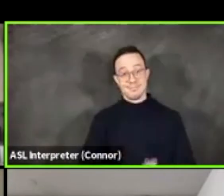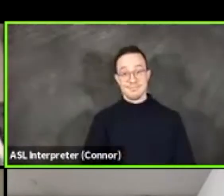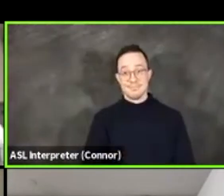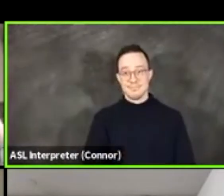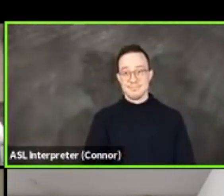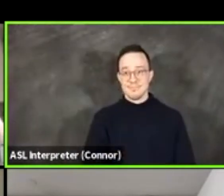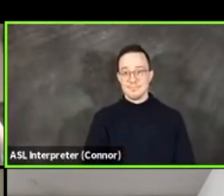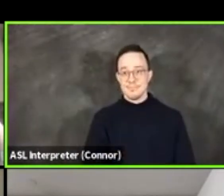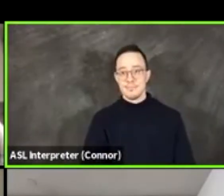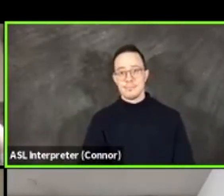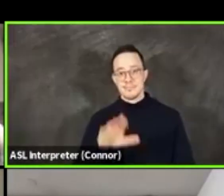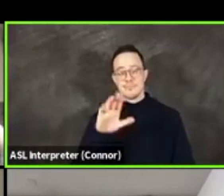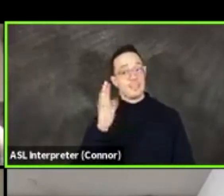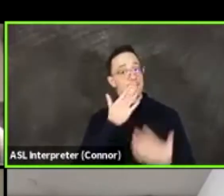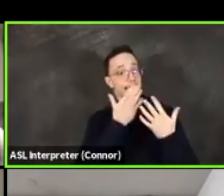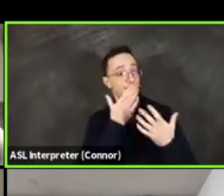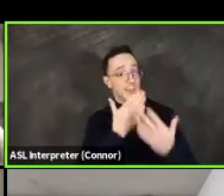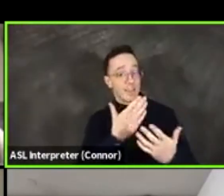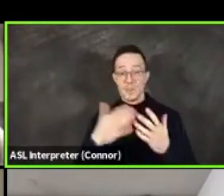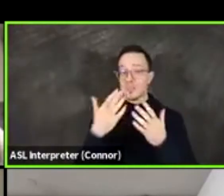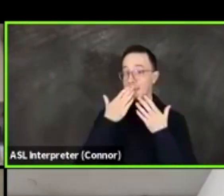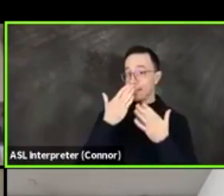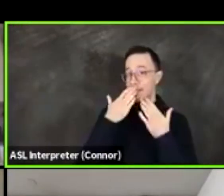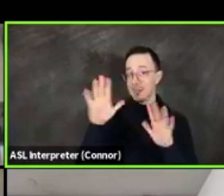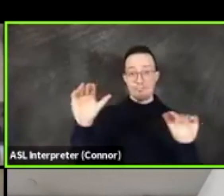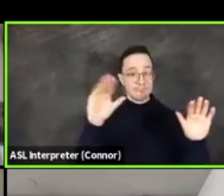SO BE PREPA SO I THINK, UNTIL THEN, BE WELL! ALL RIGHT, THANK YOU, EVERYONE. BYE! [TRANSMISSION CONCLUDED AT 11:39:04 A.M.EASTERN STANDARD TIME]